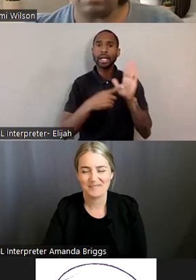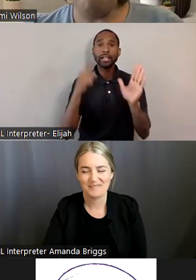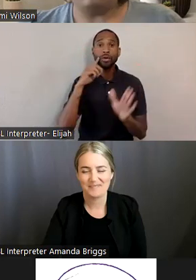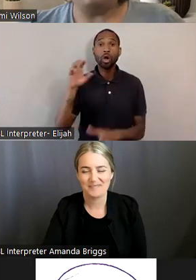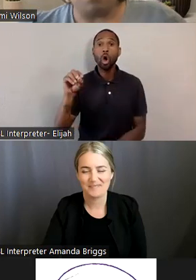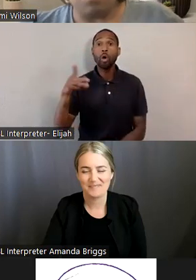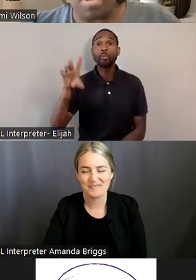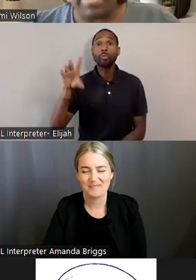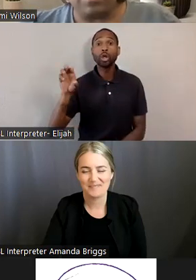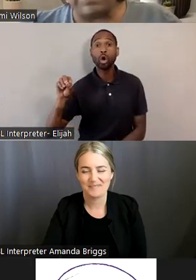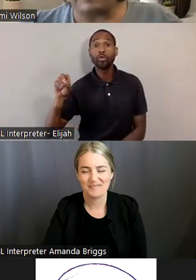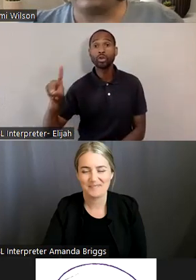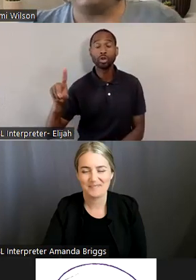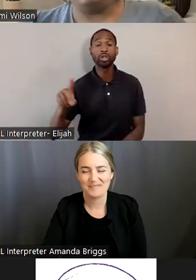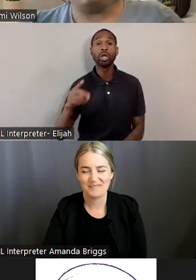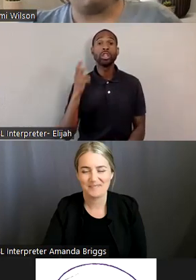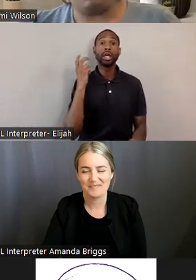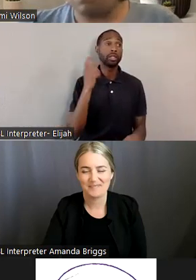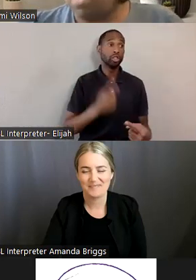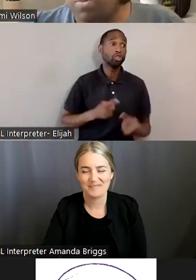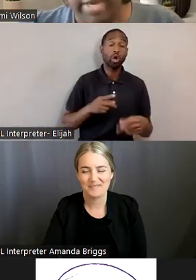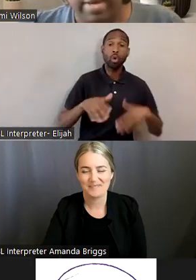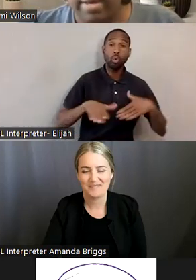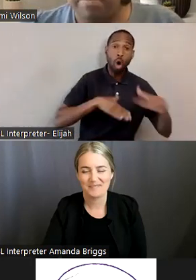overdose. Trouble walking or talking; won't wake up;